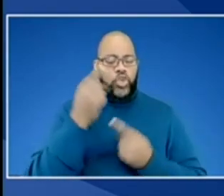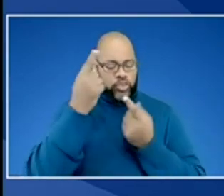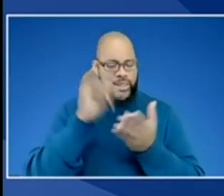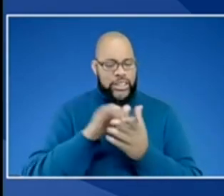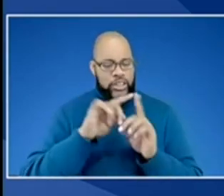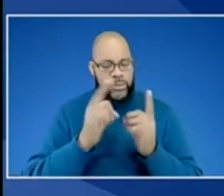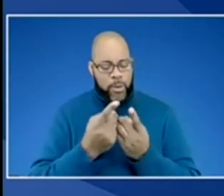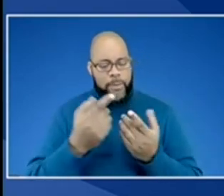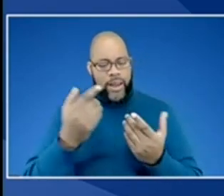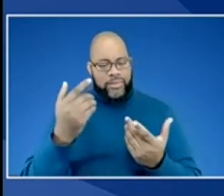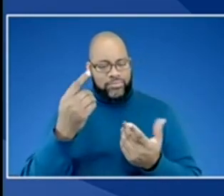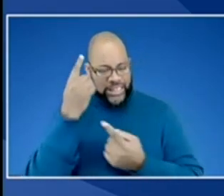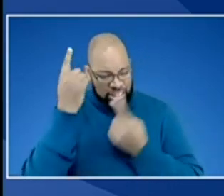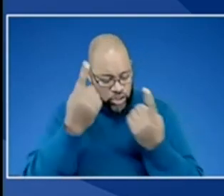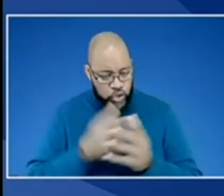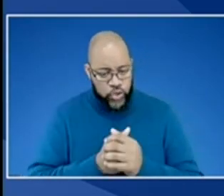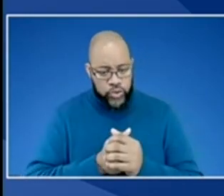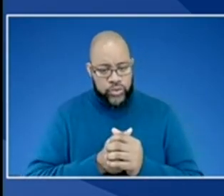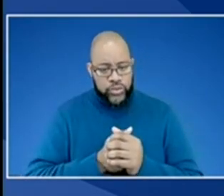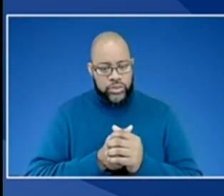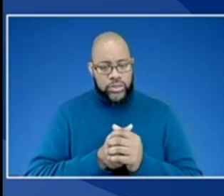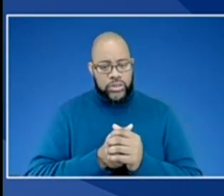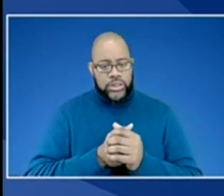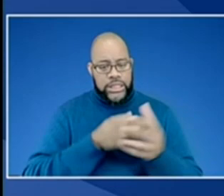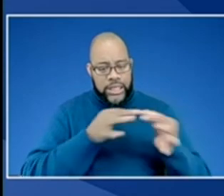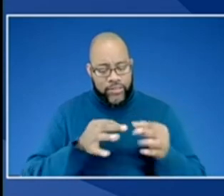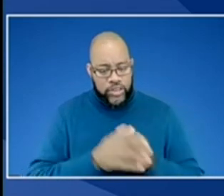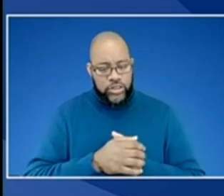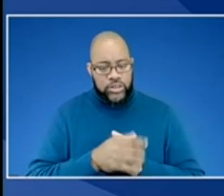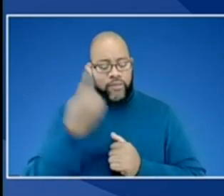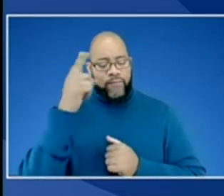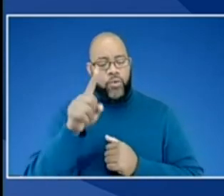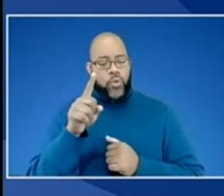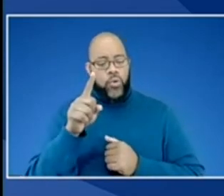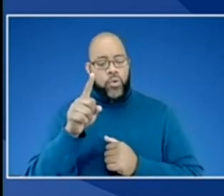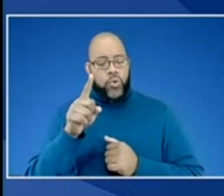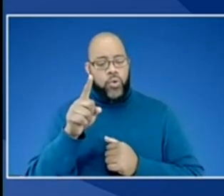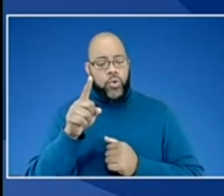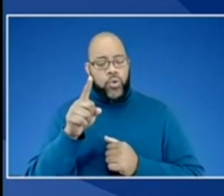considered definitions for the phrase totally, I think it's totally and